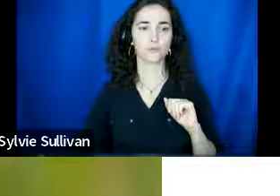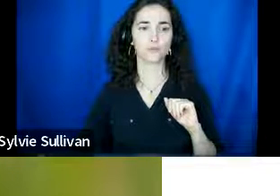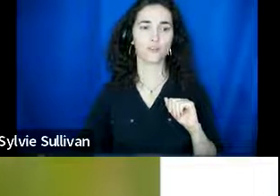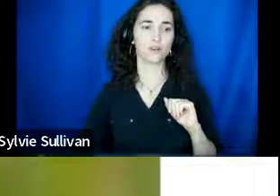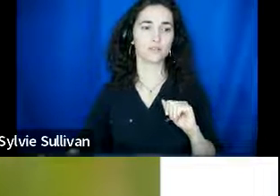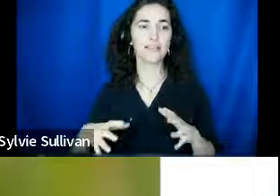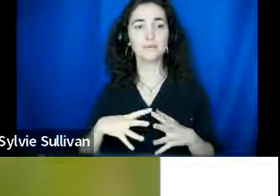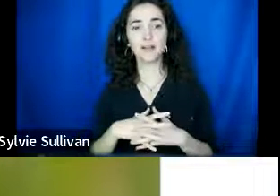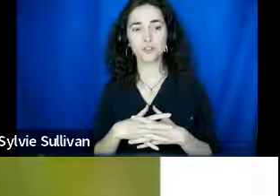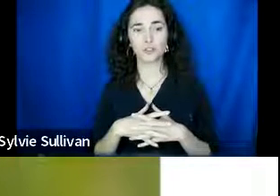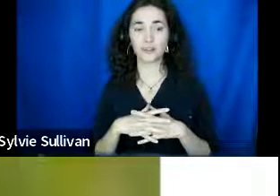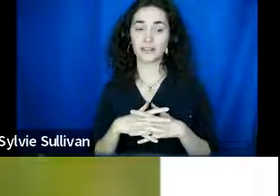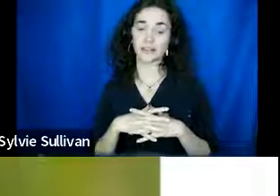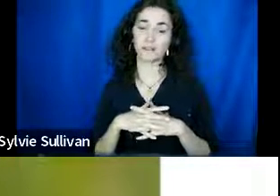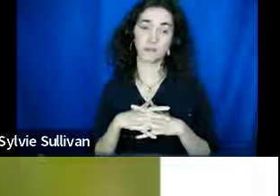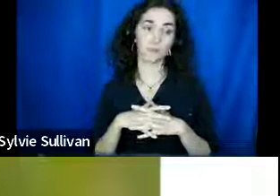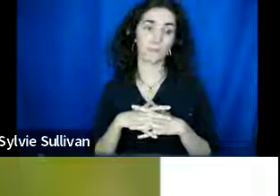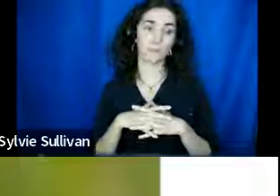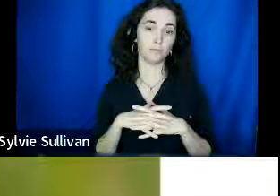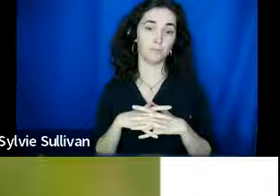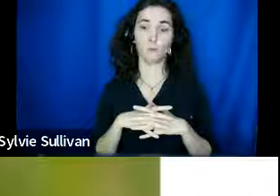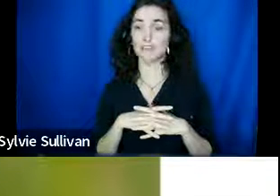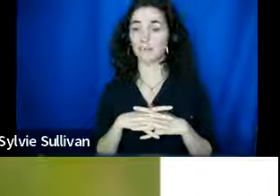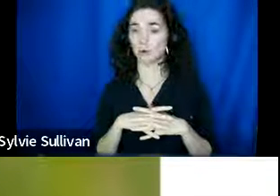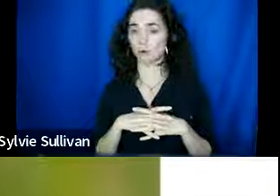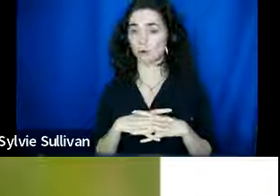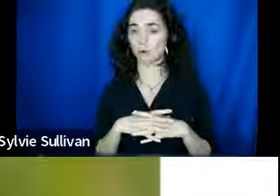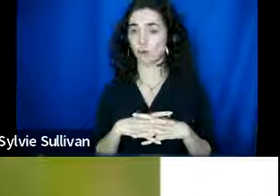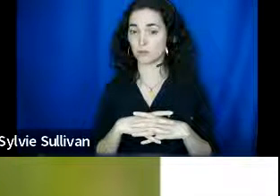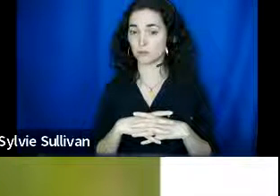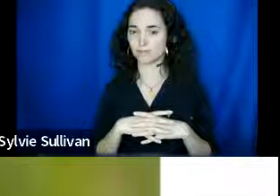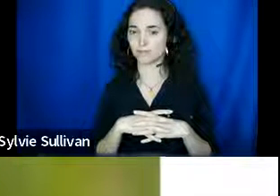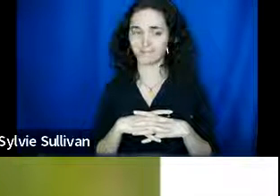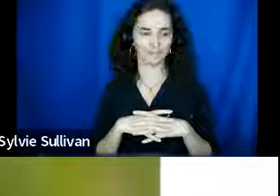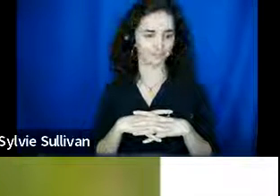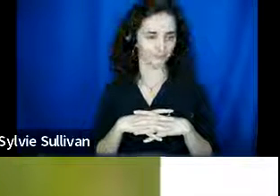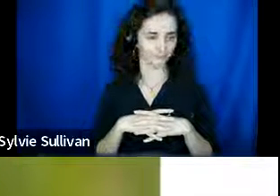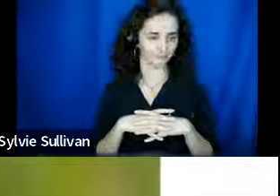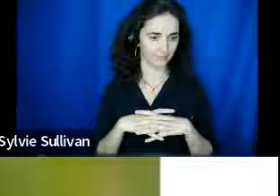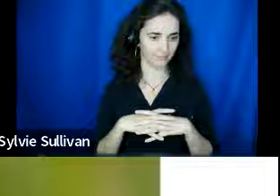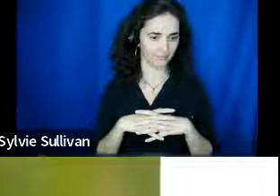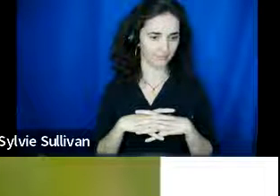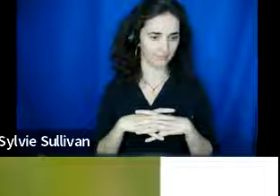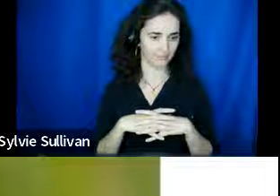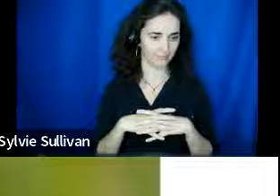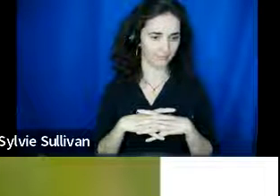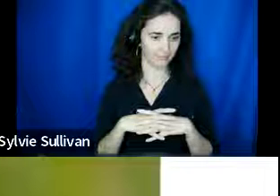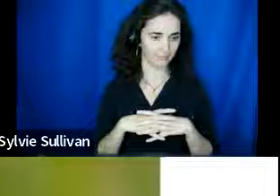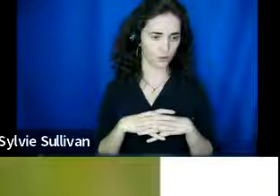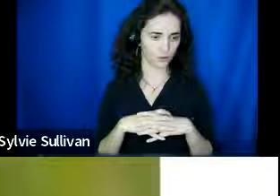Is it best to learn yourself from the from a Deaf person, true or false?